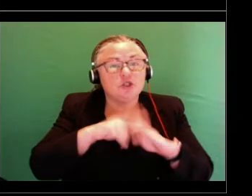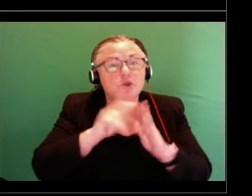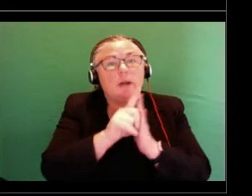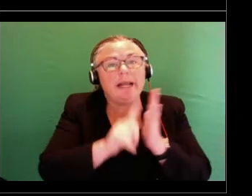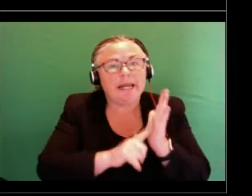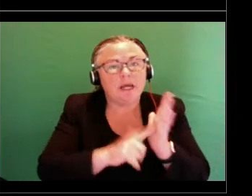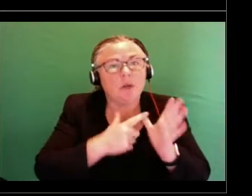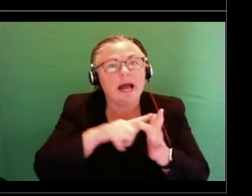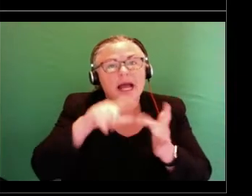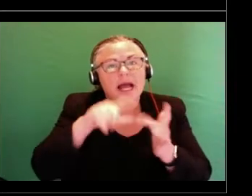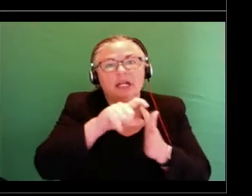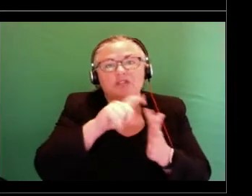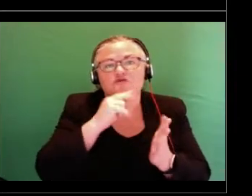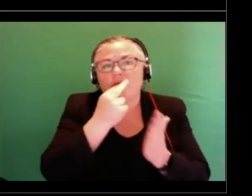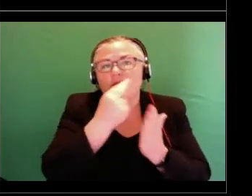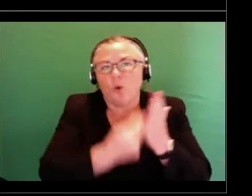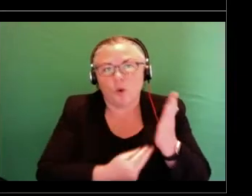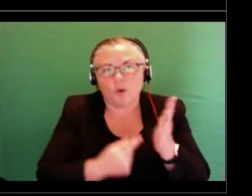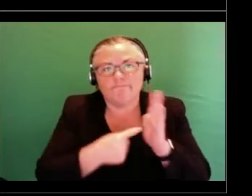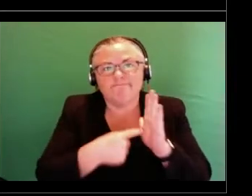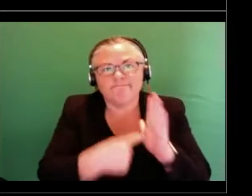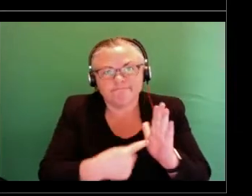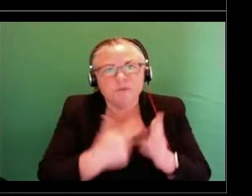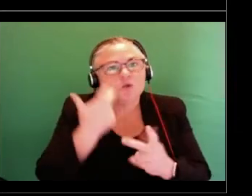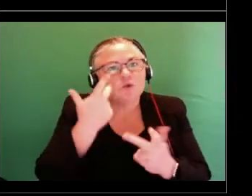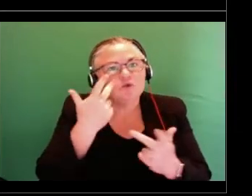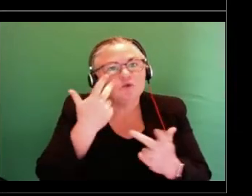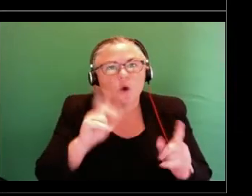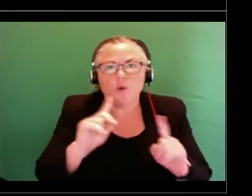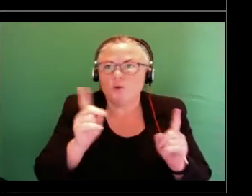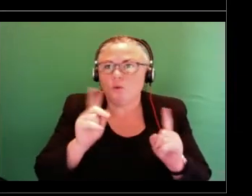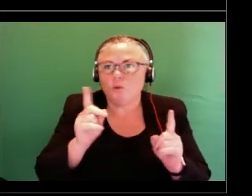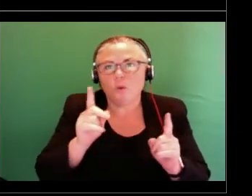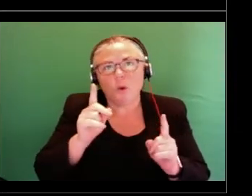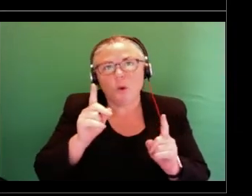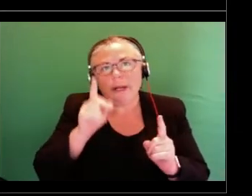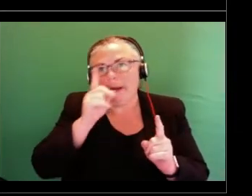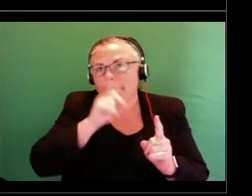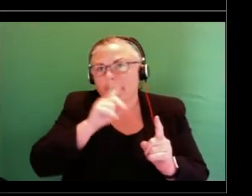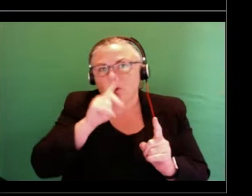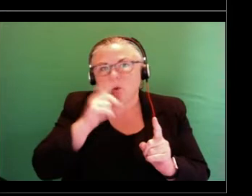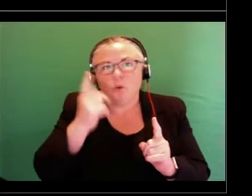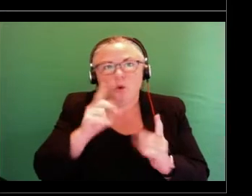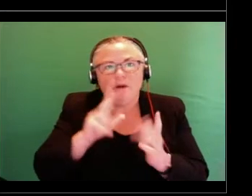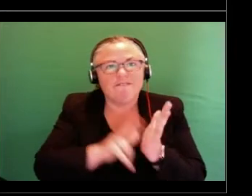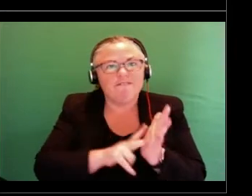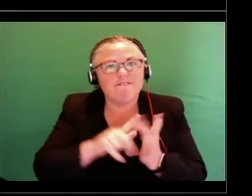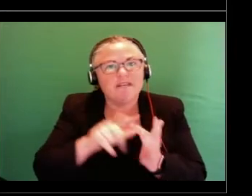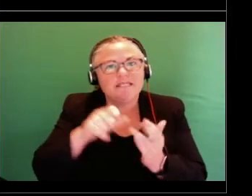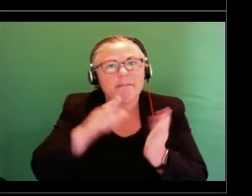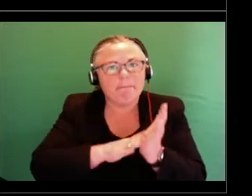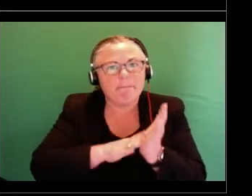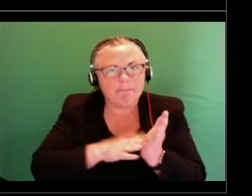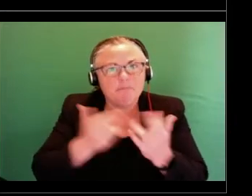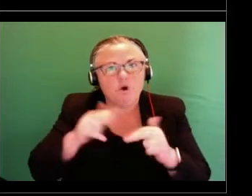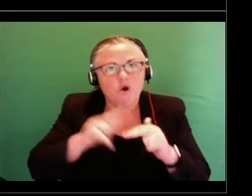Examples of what might constitute a very urgent legal issue for a client is maybe there's